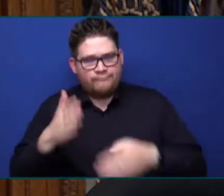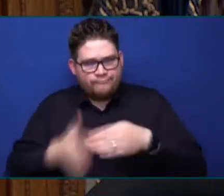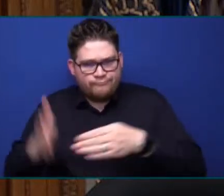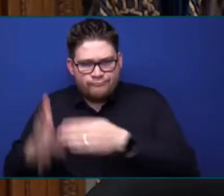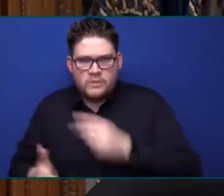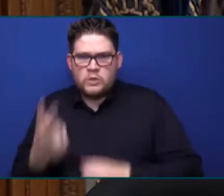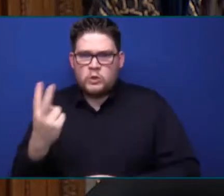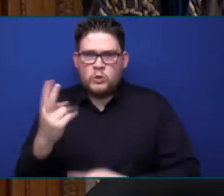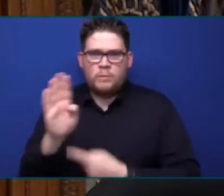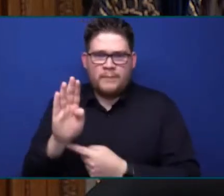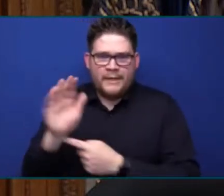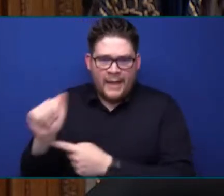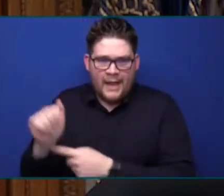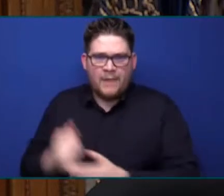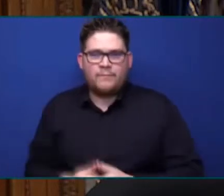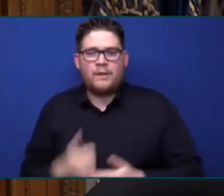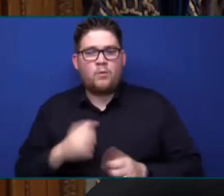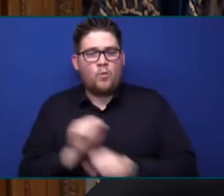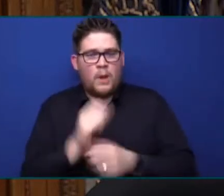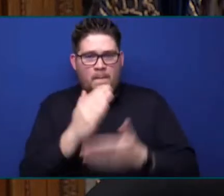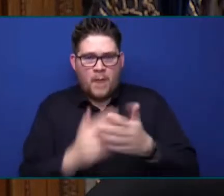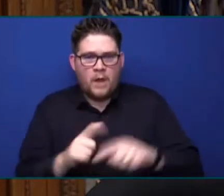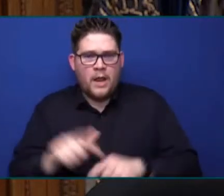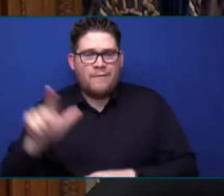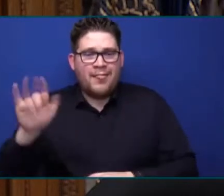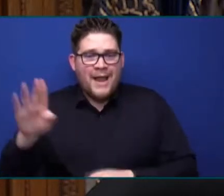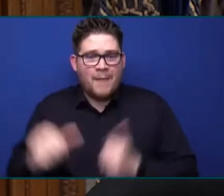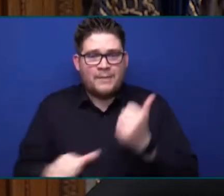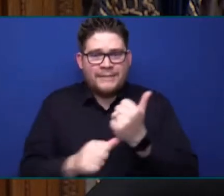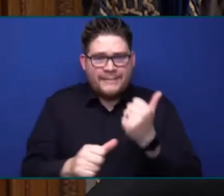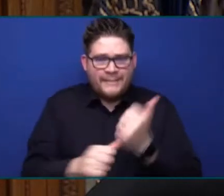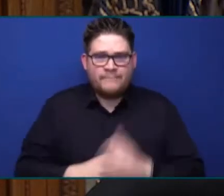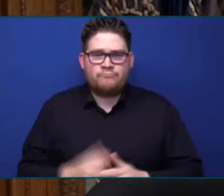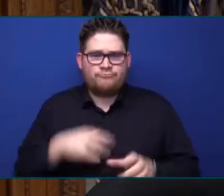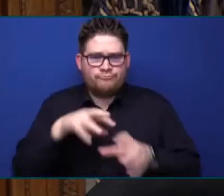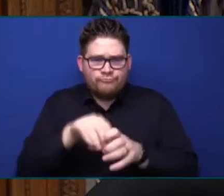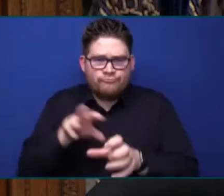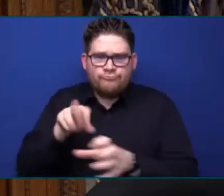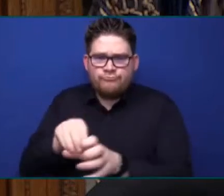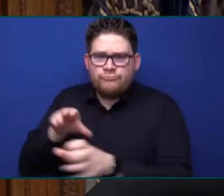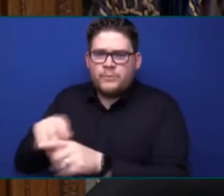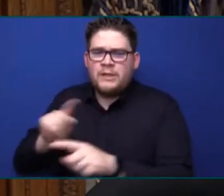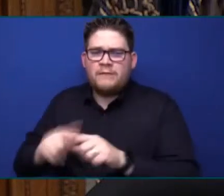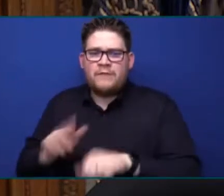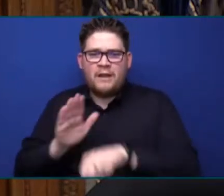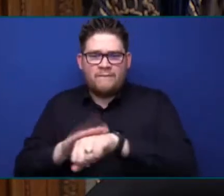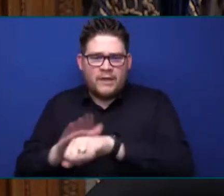various disability advisory committees. “Despite enduring countless barriers, I